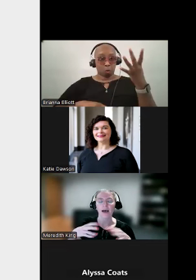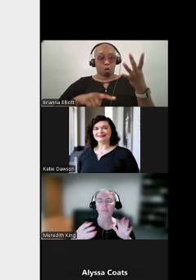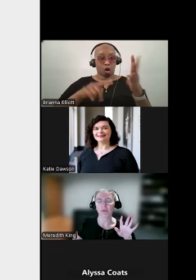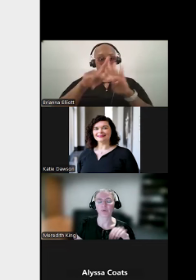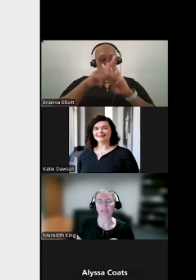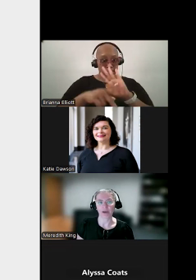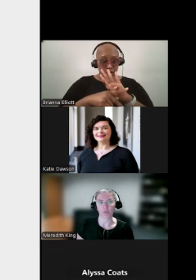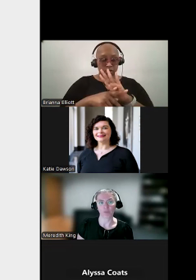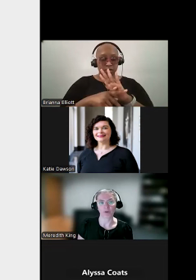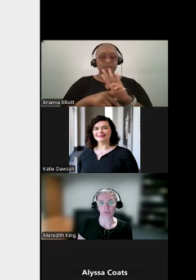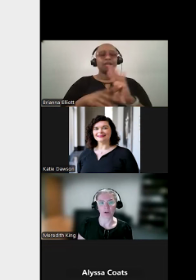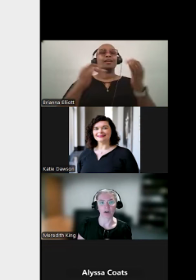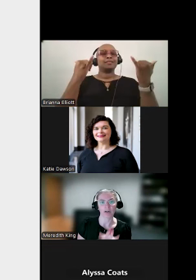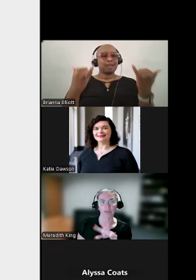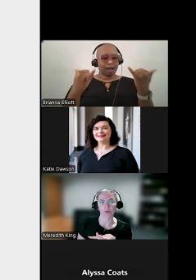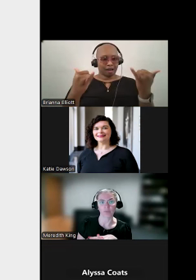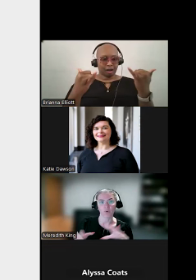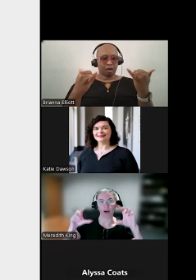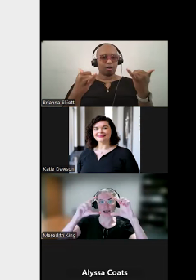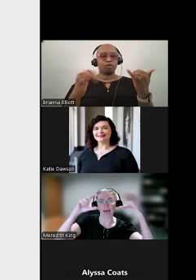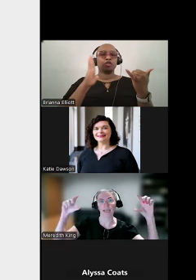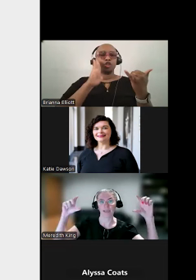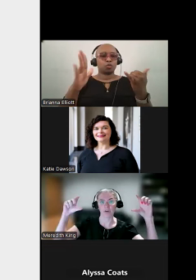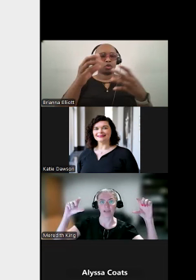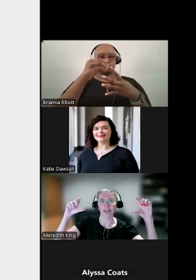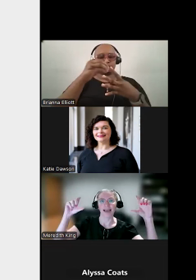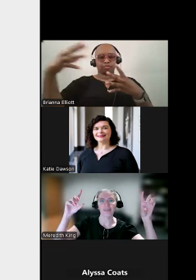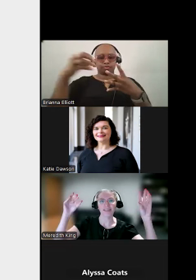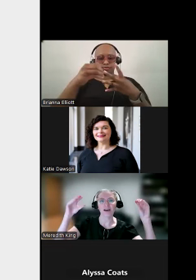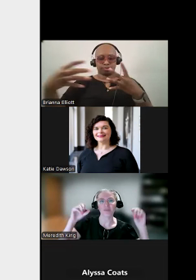I'm going to break down what those are a little bit more high level and then talk